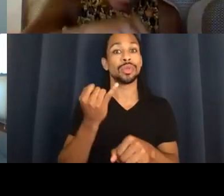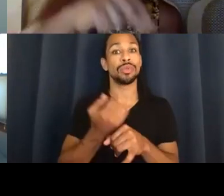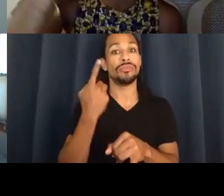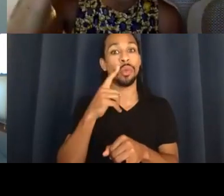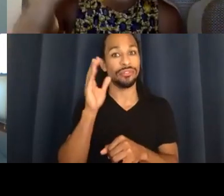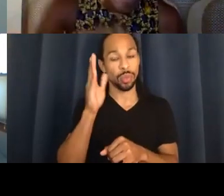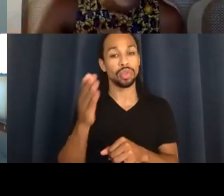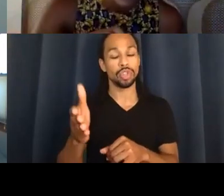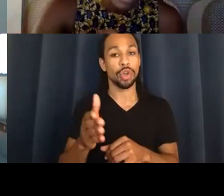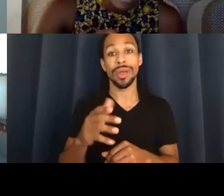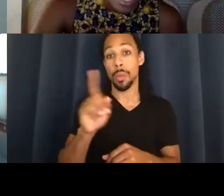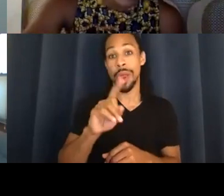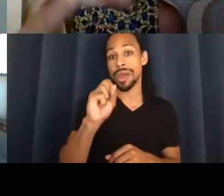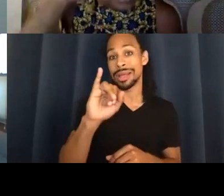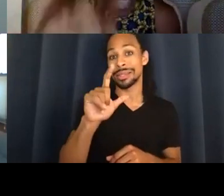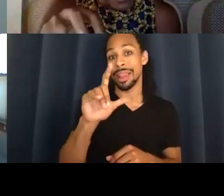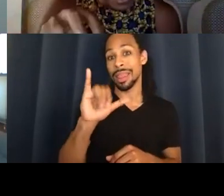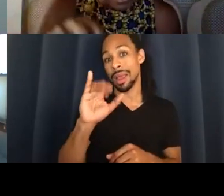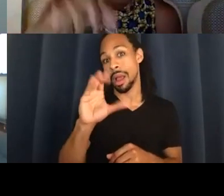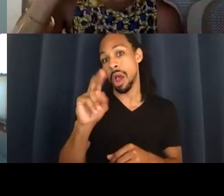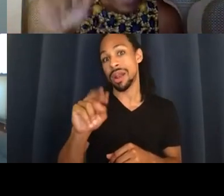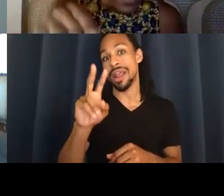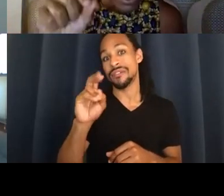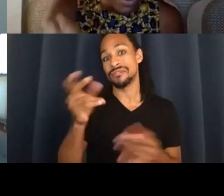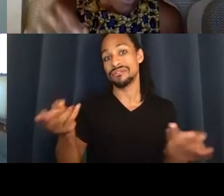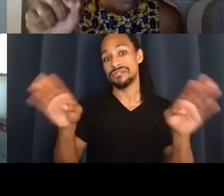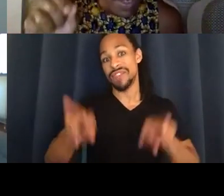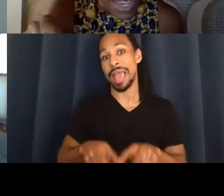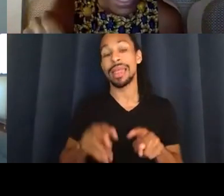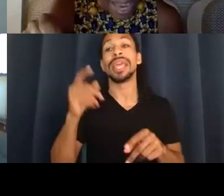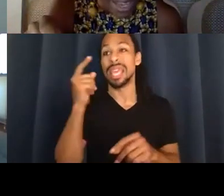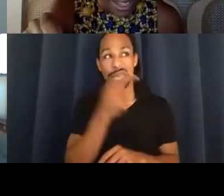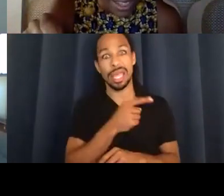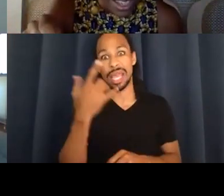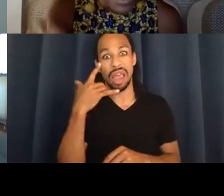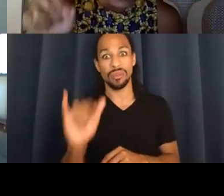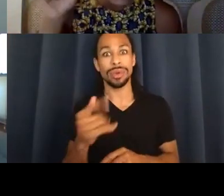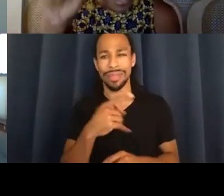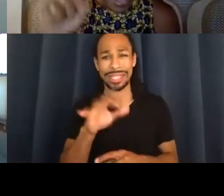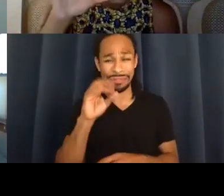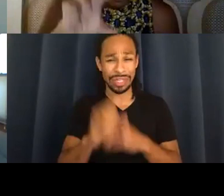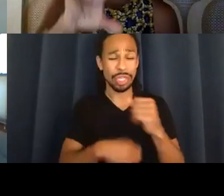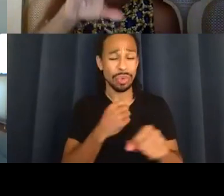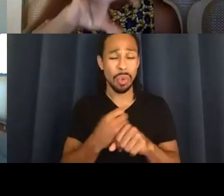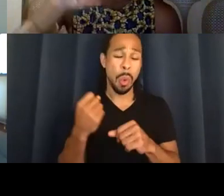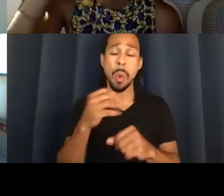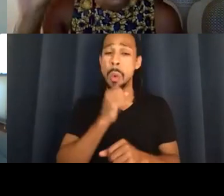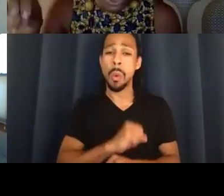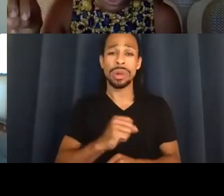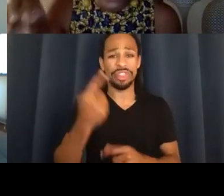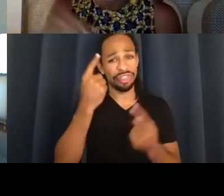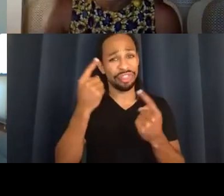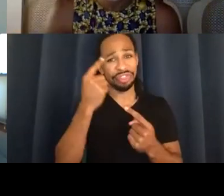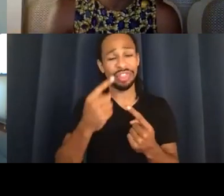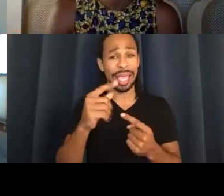in Silicon Valley. A 50-year-old think tank that is asking about the futures in Silicon